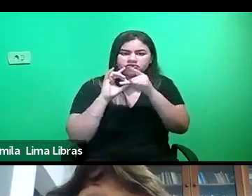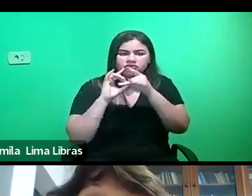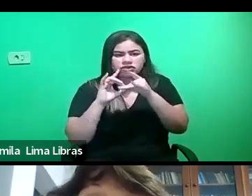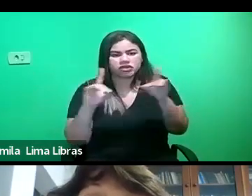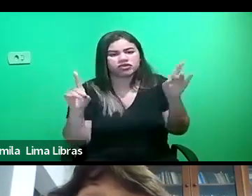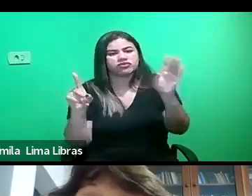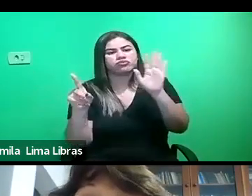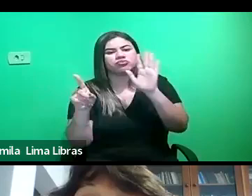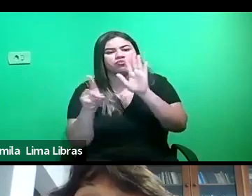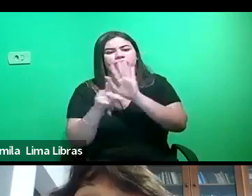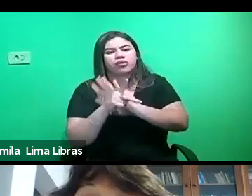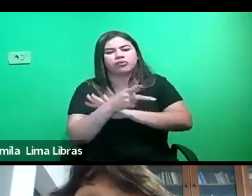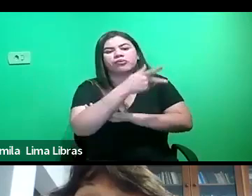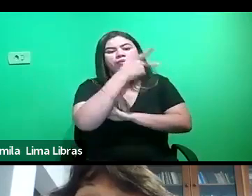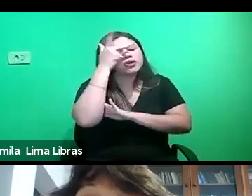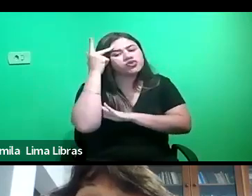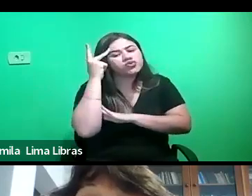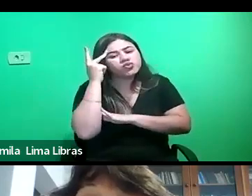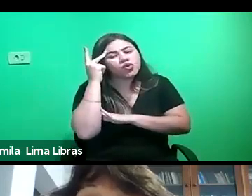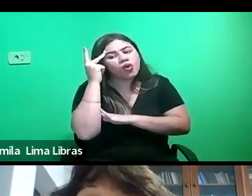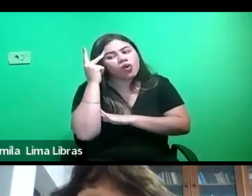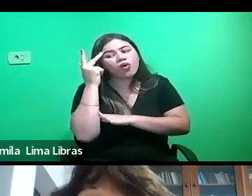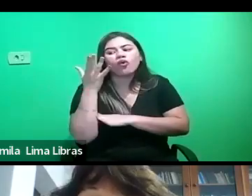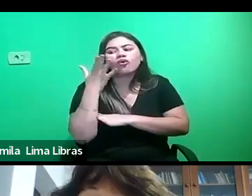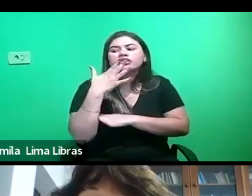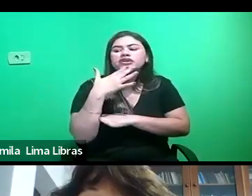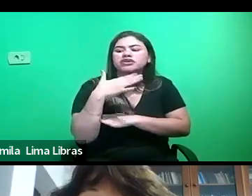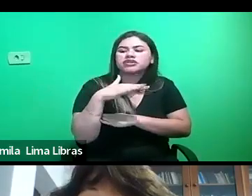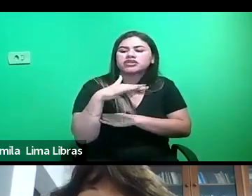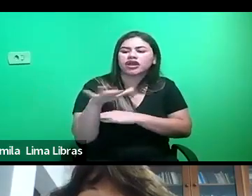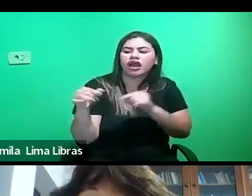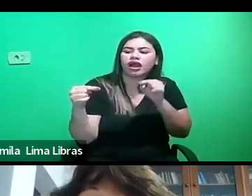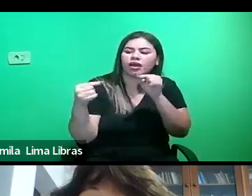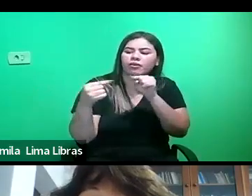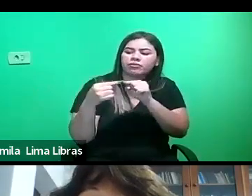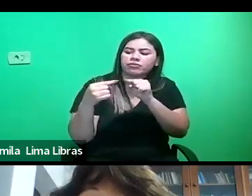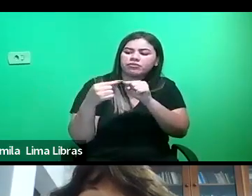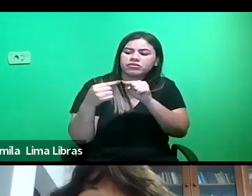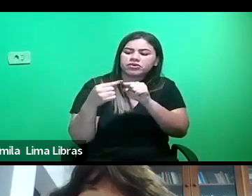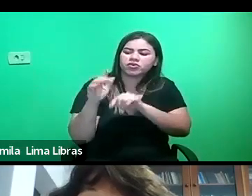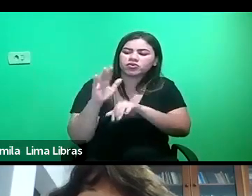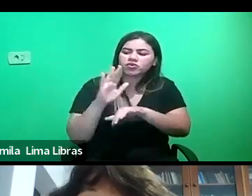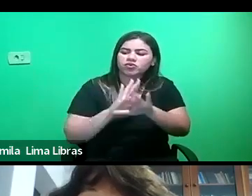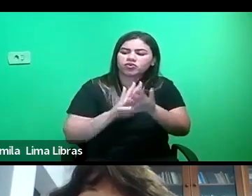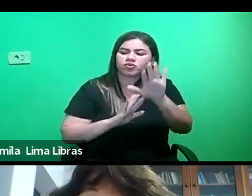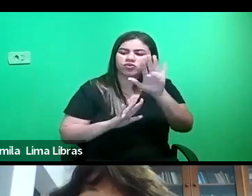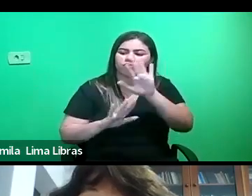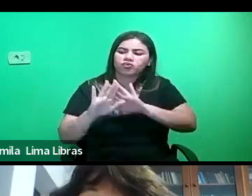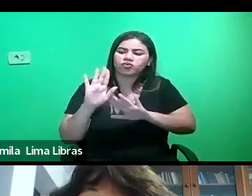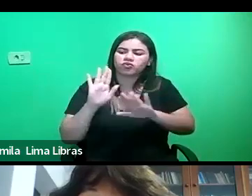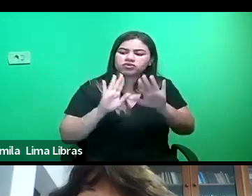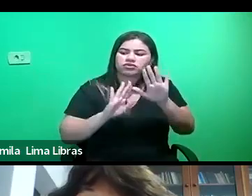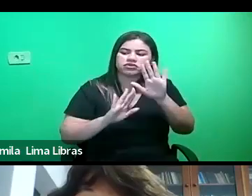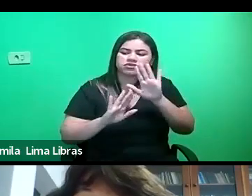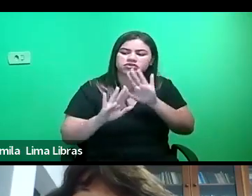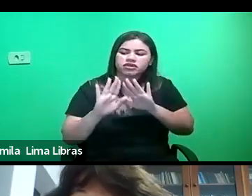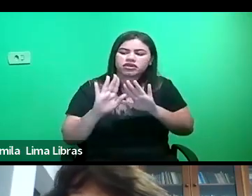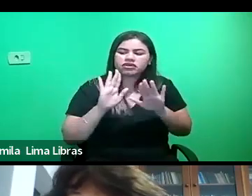children under your in a in a world where in a world where we are absolutely bombarded absolutely bombarded with